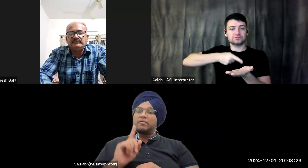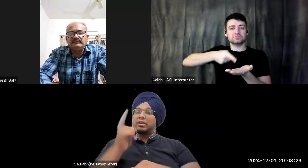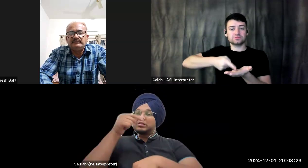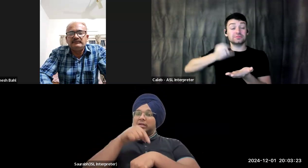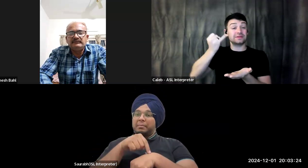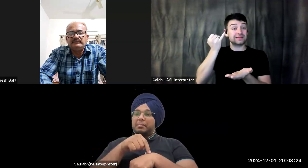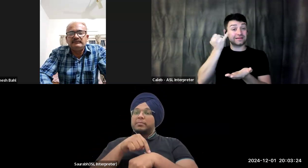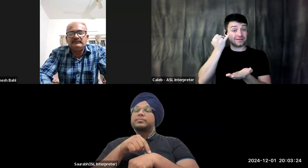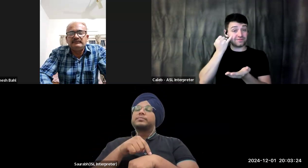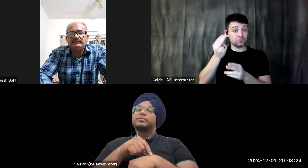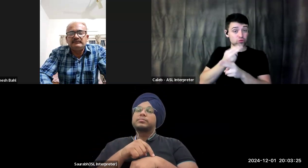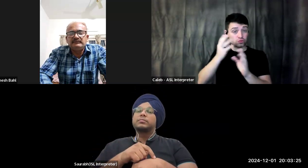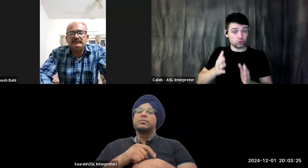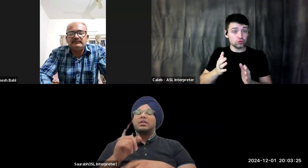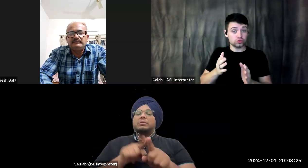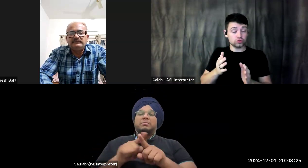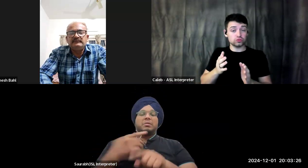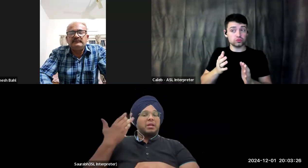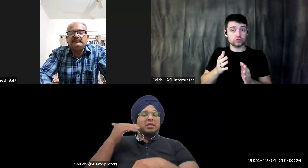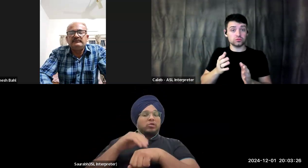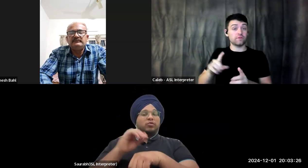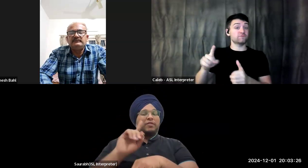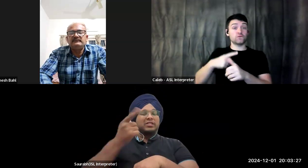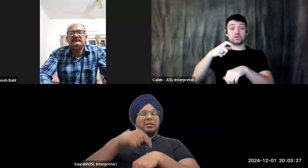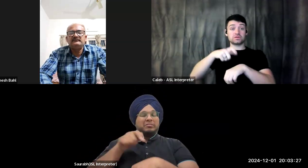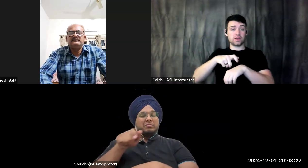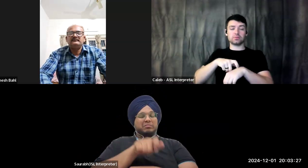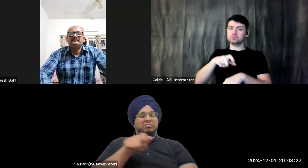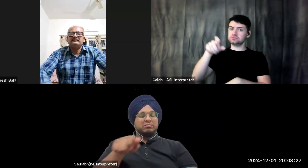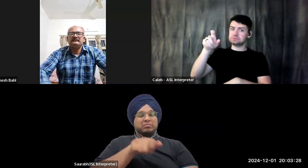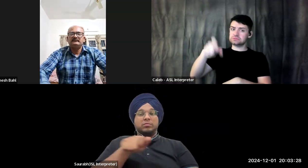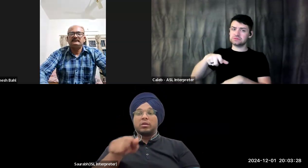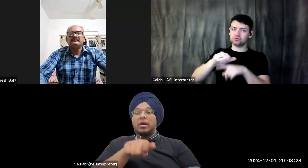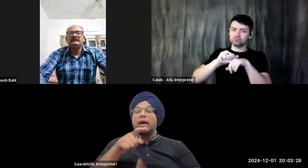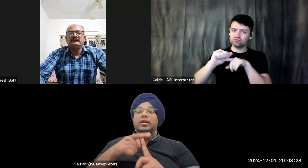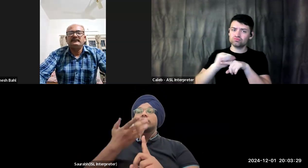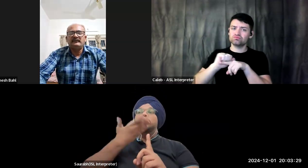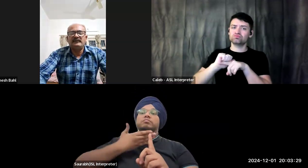cane user, they have to go through this training